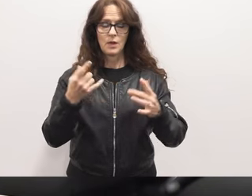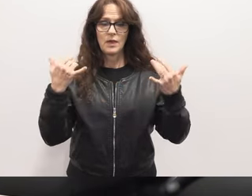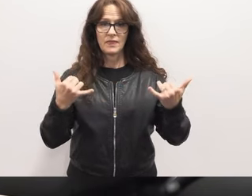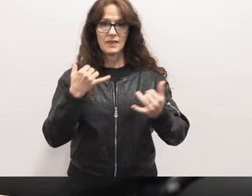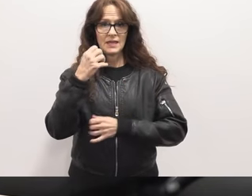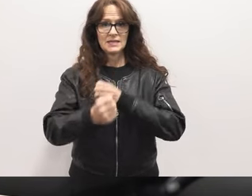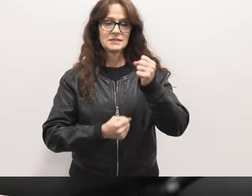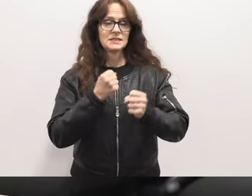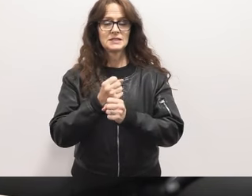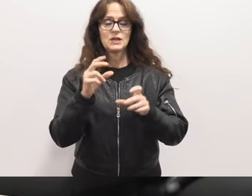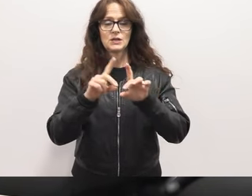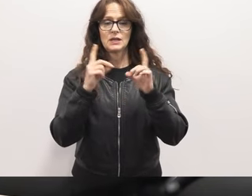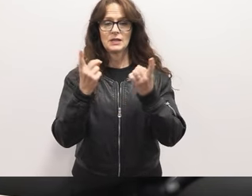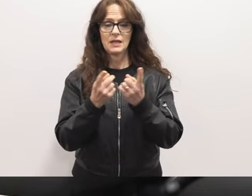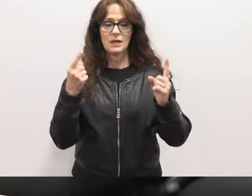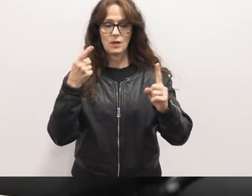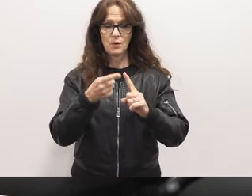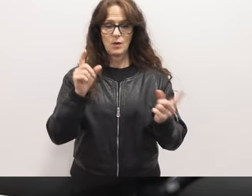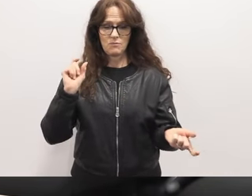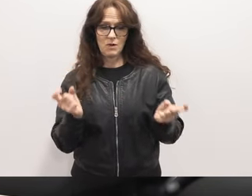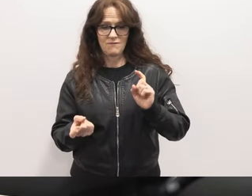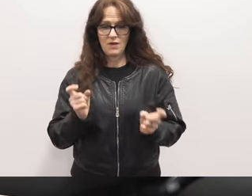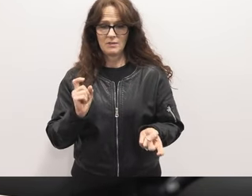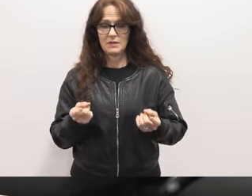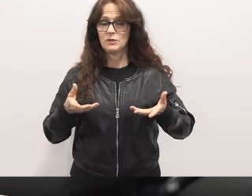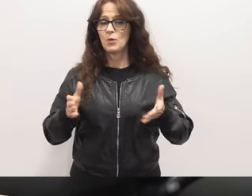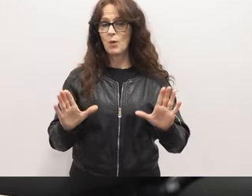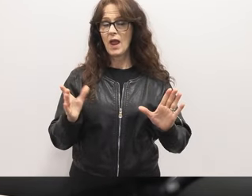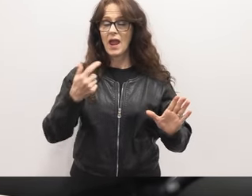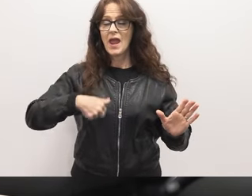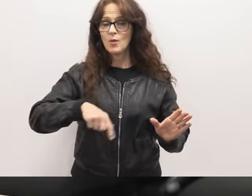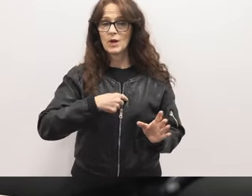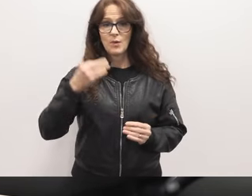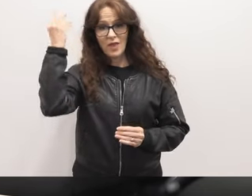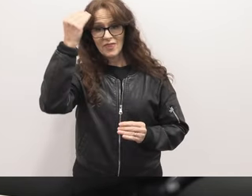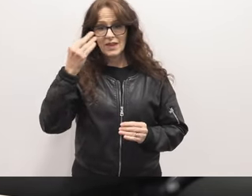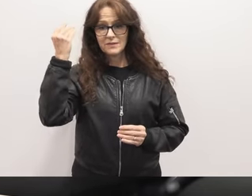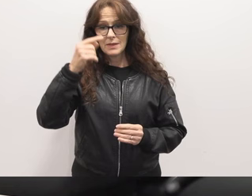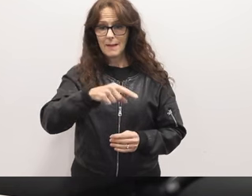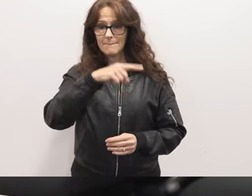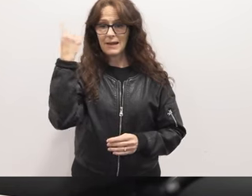we made a refinement even to the way that we were thinking about Black student growth.